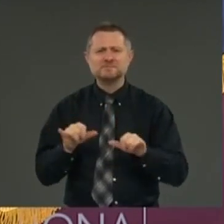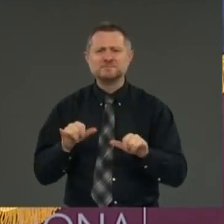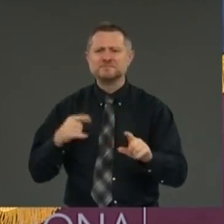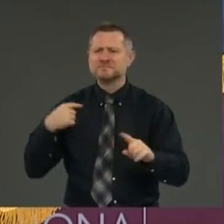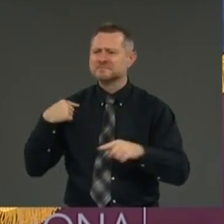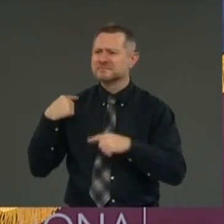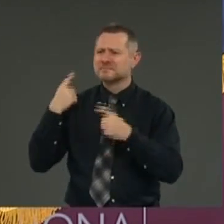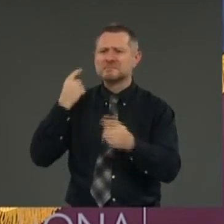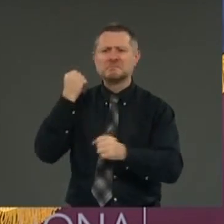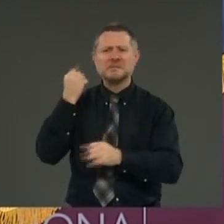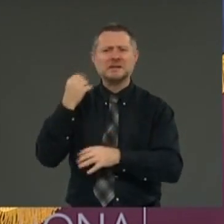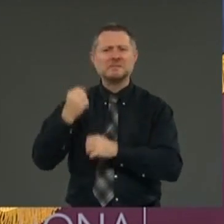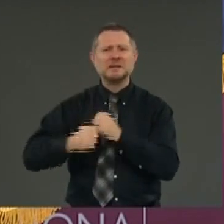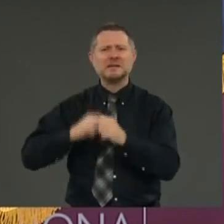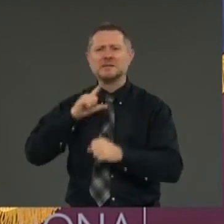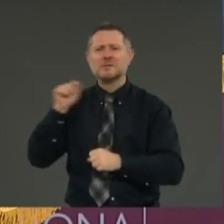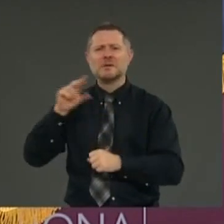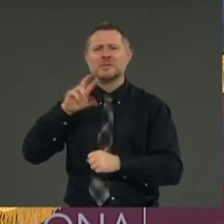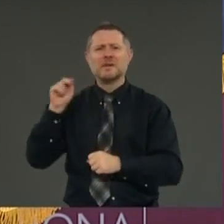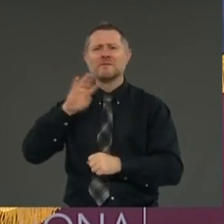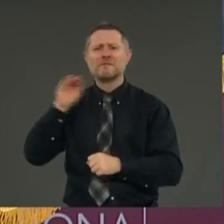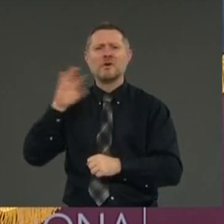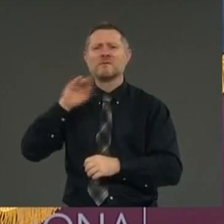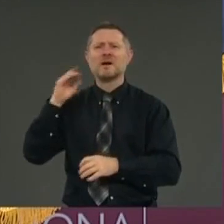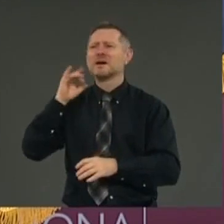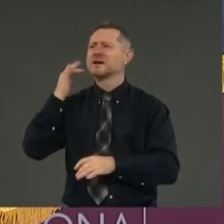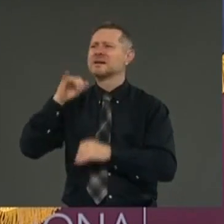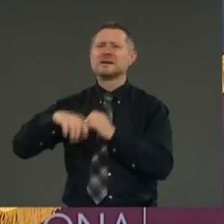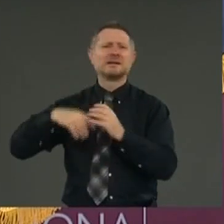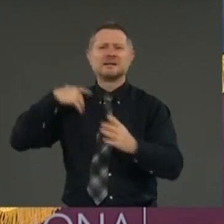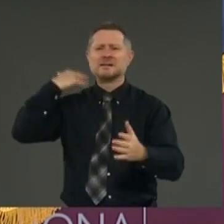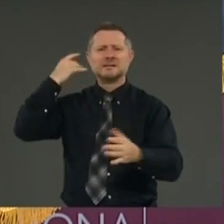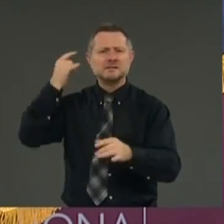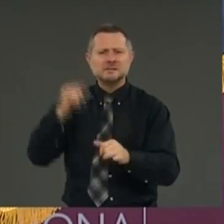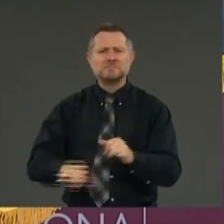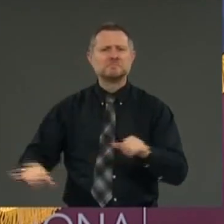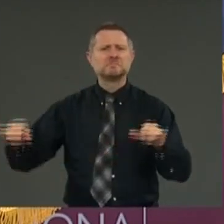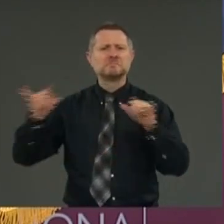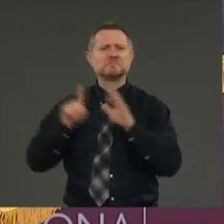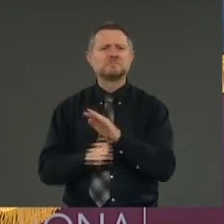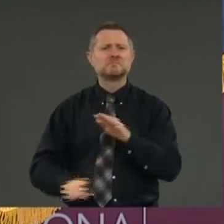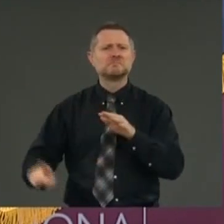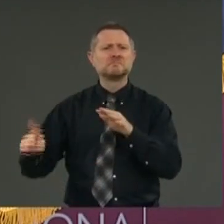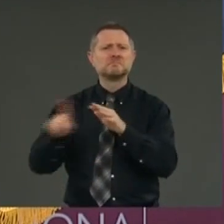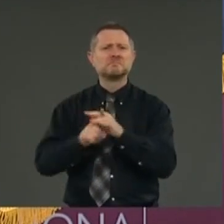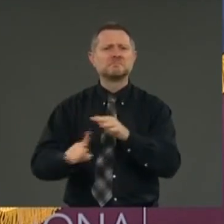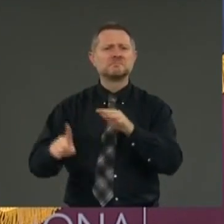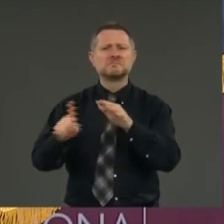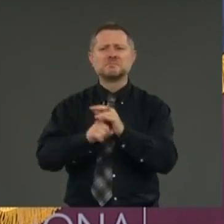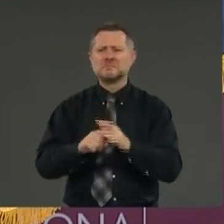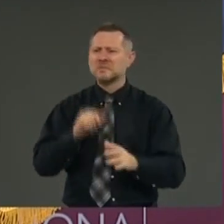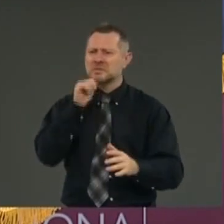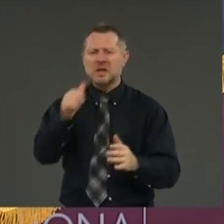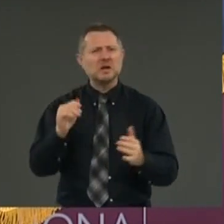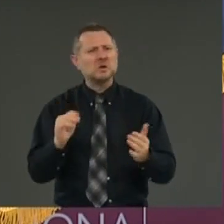IT IS A CONTINUUM OF CASES AND SITUATIONS THAT HAVE BEEN GOING ON FOR DECADES AND DECADES AND DECADES.